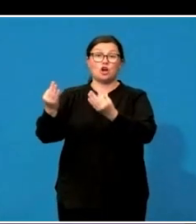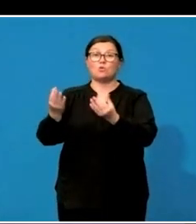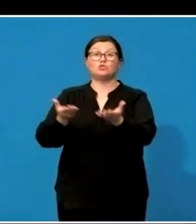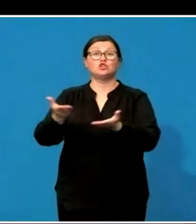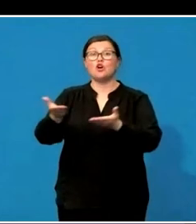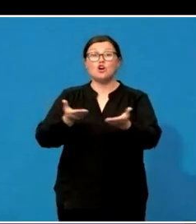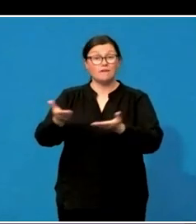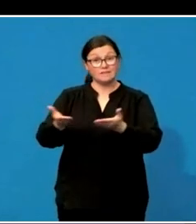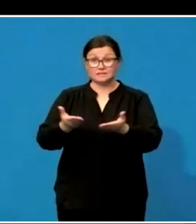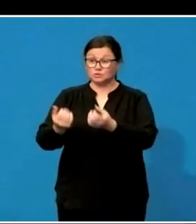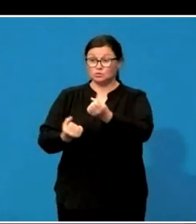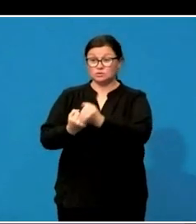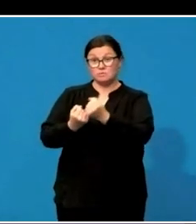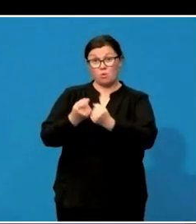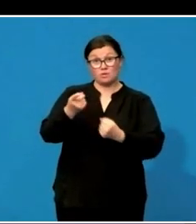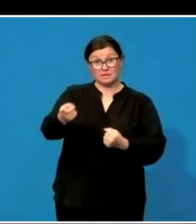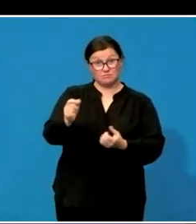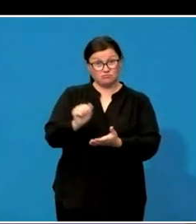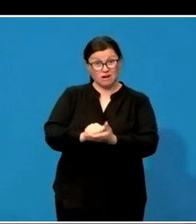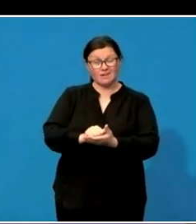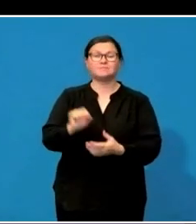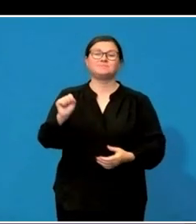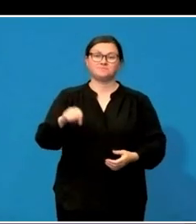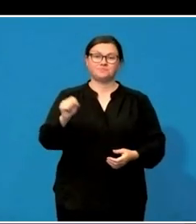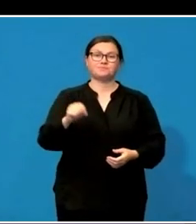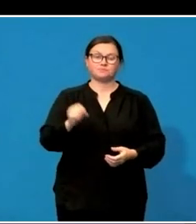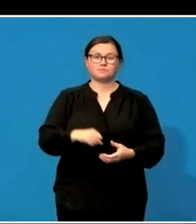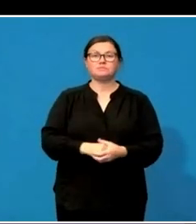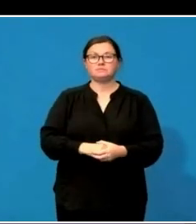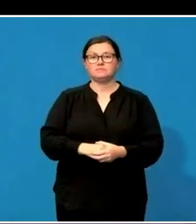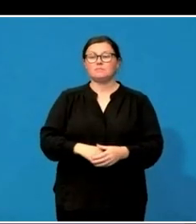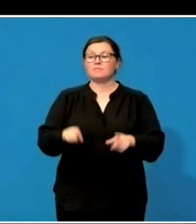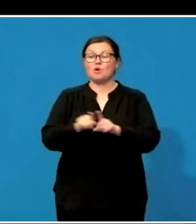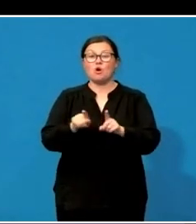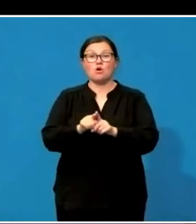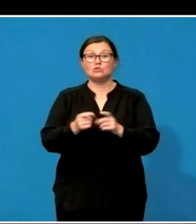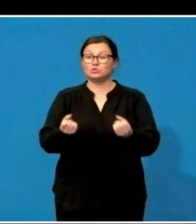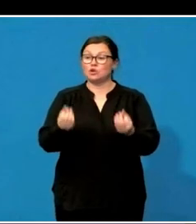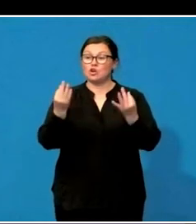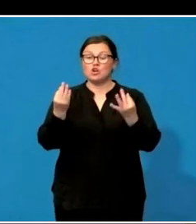Is that a fair way of putting it? Yes. And in addition to that, there was no modification to his curriculum at school.